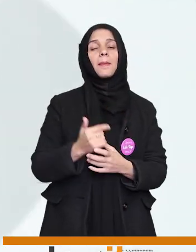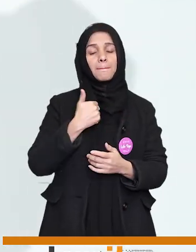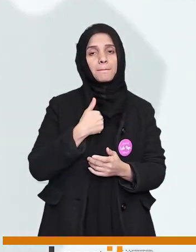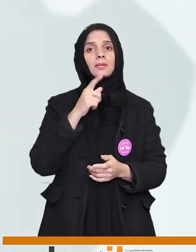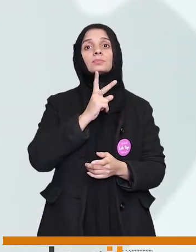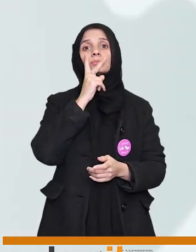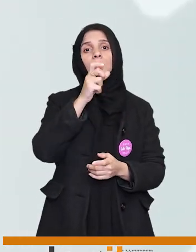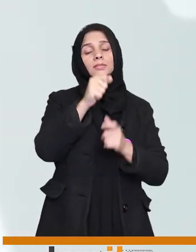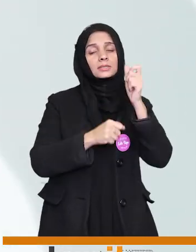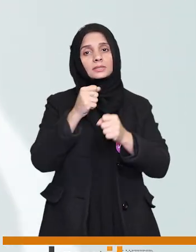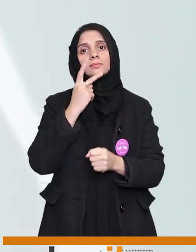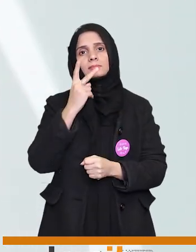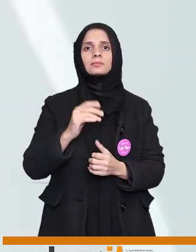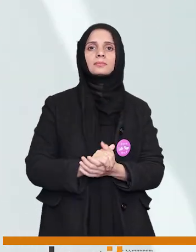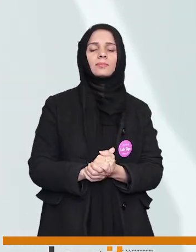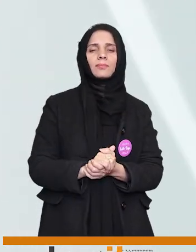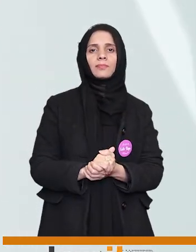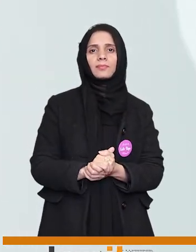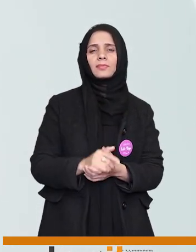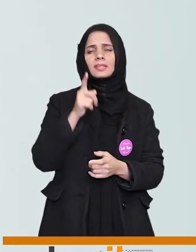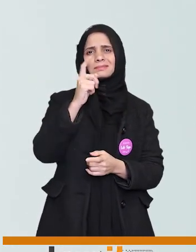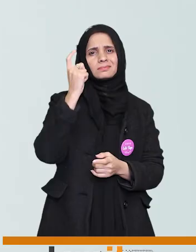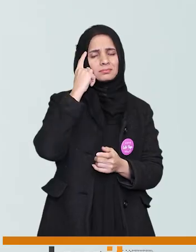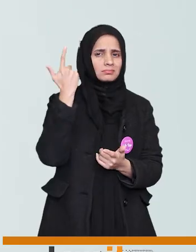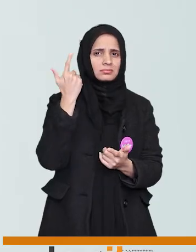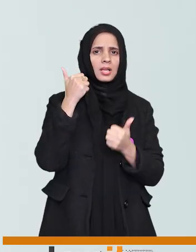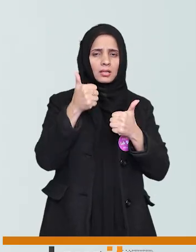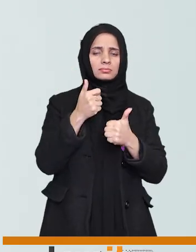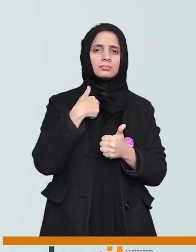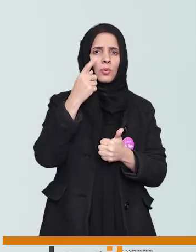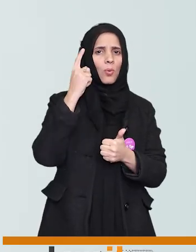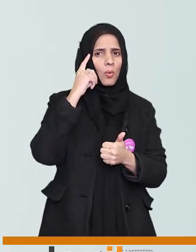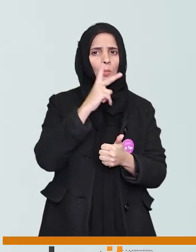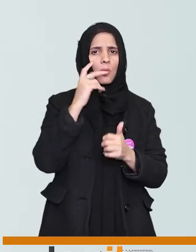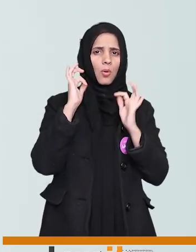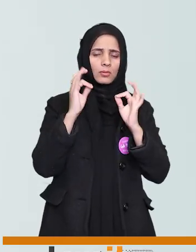It wouldn't be a bad idea my friends, to initially start with fiverr.